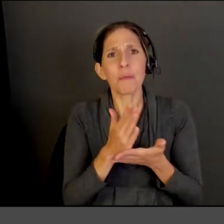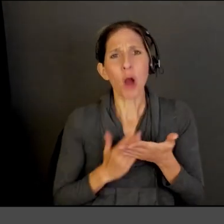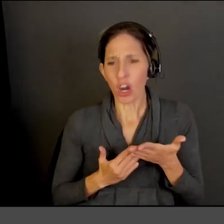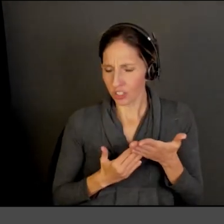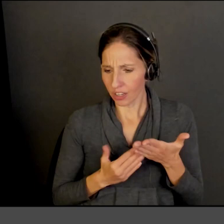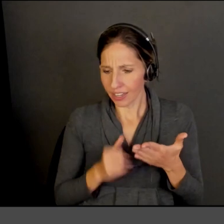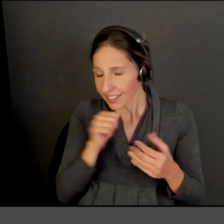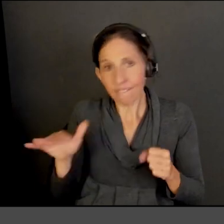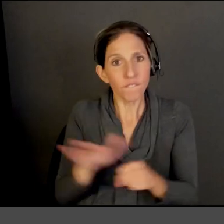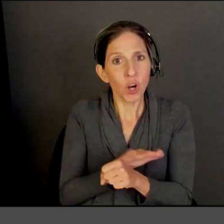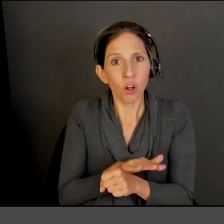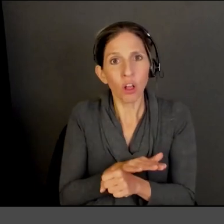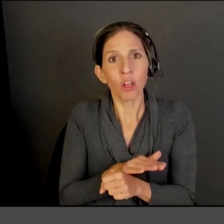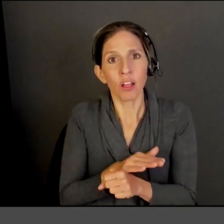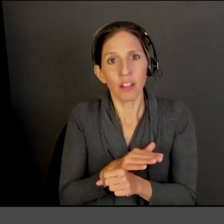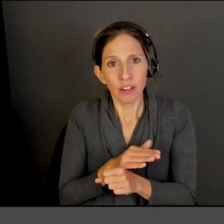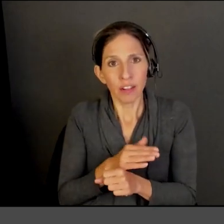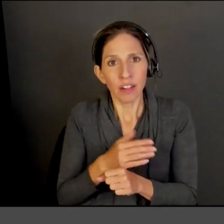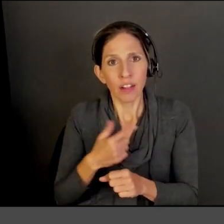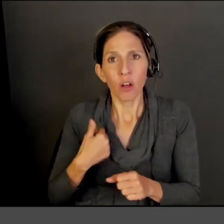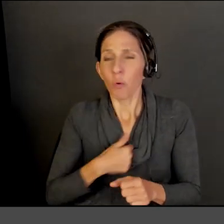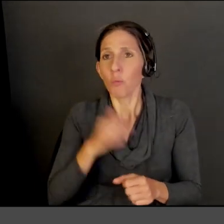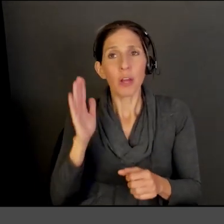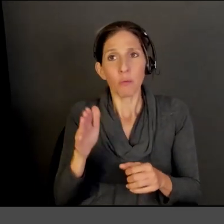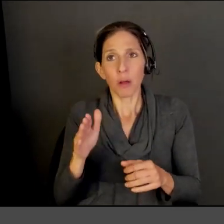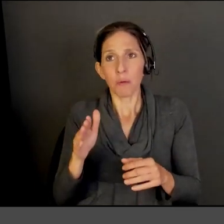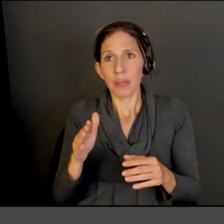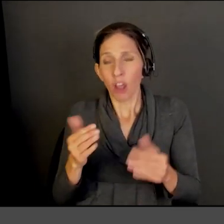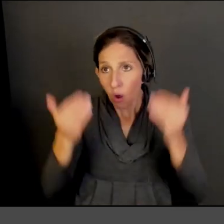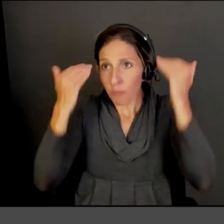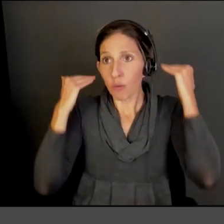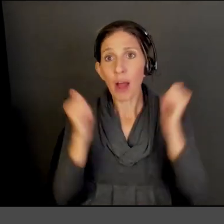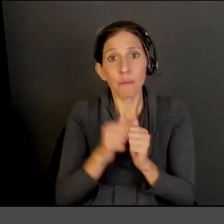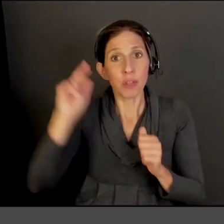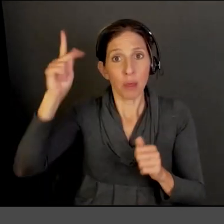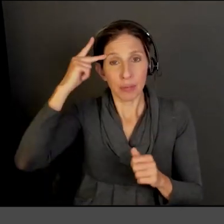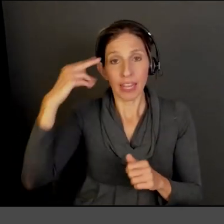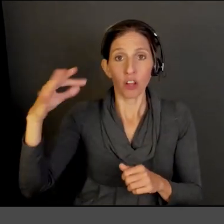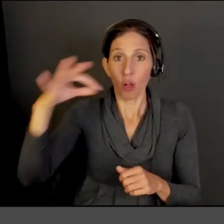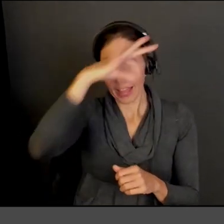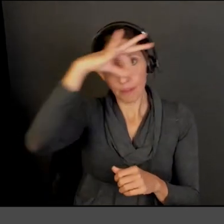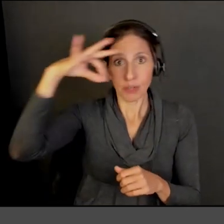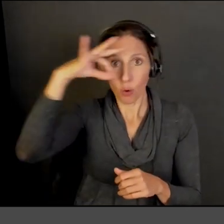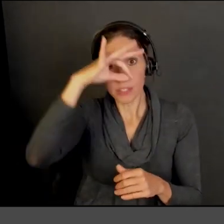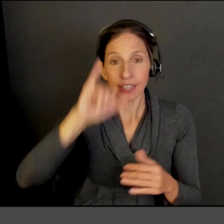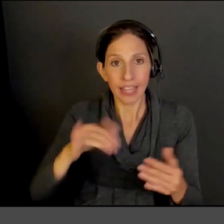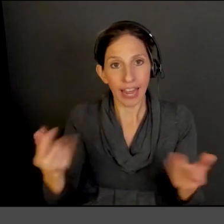OF POLITICAL HYPNOSIS THAT TAKES PLACE THESE DAYS. BUT WHAT IS RIGHT, WHAT IS TRUE, WHICH IT ISN’T BECAUSE IT'S FAKE